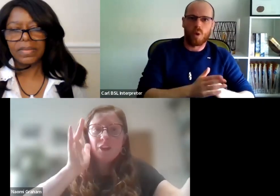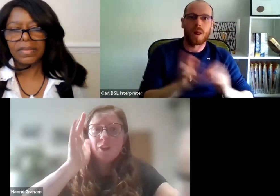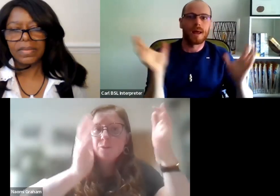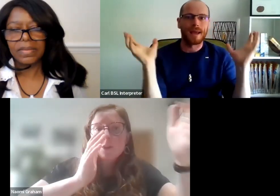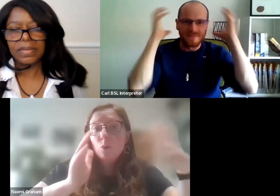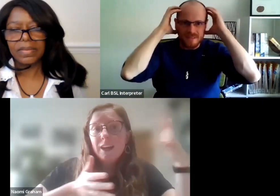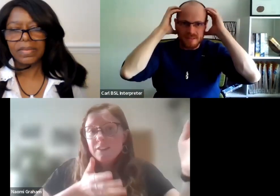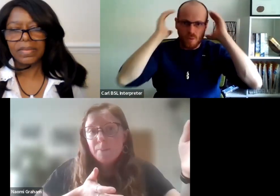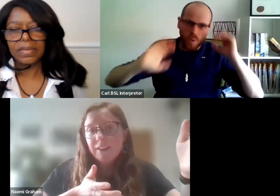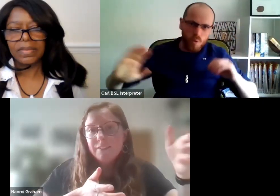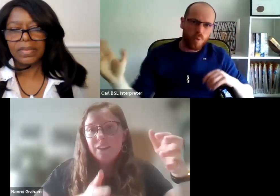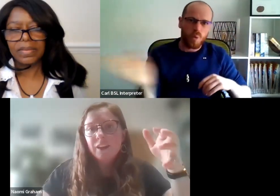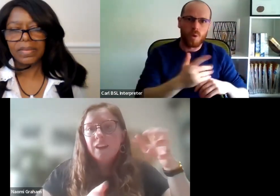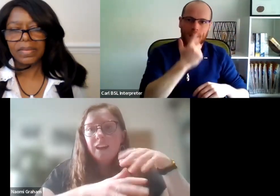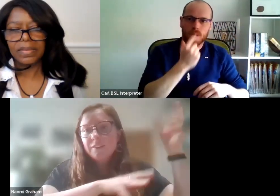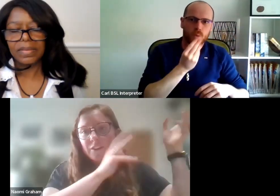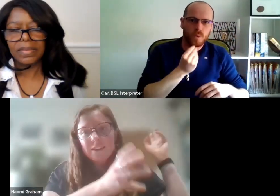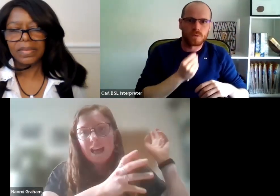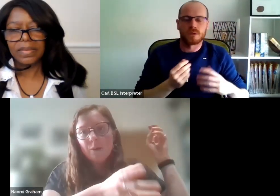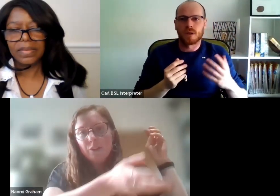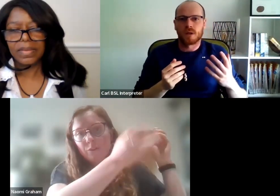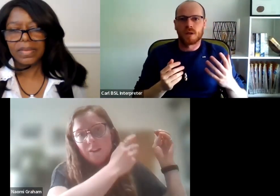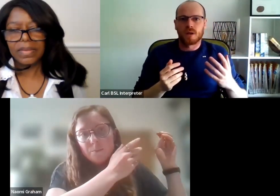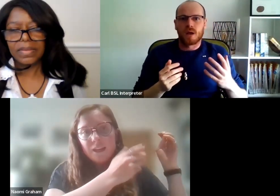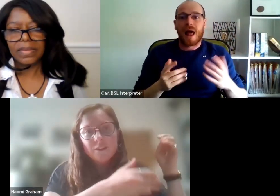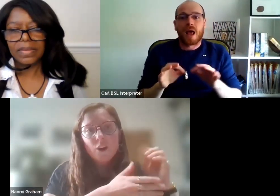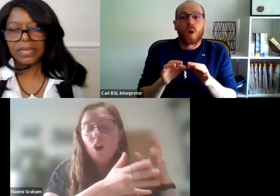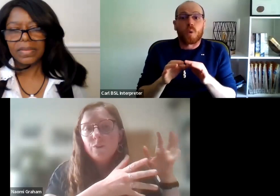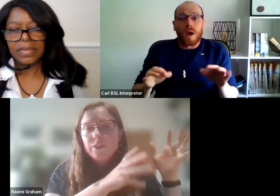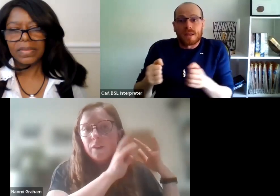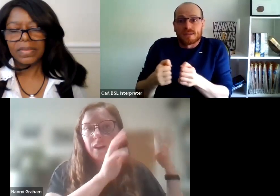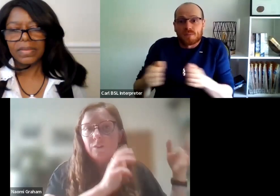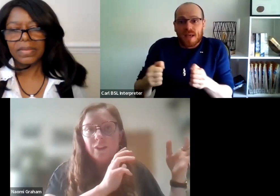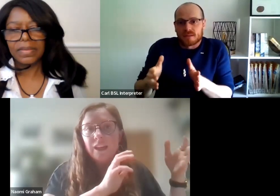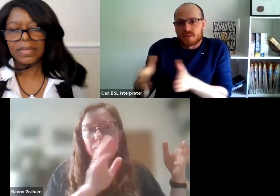you know quieter space that isn't as loud, that where the speakers are off, so that if you need